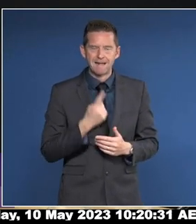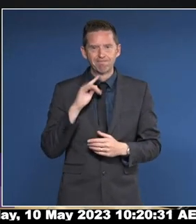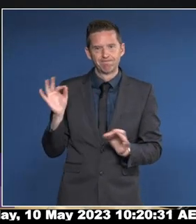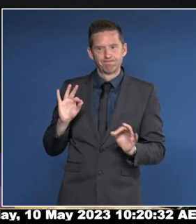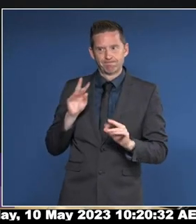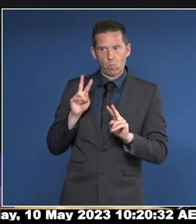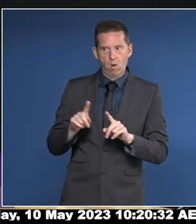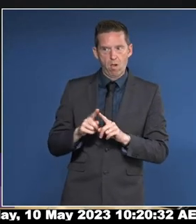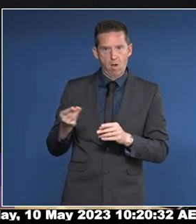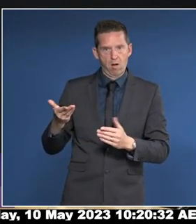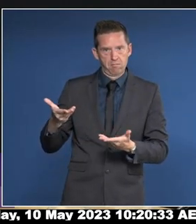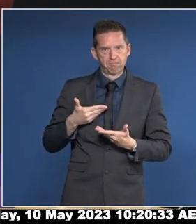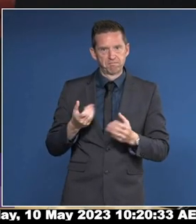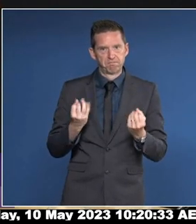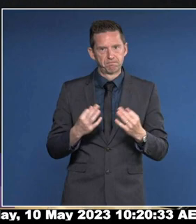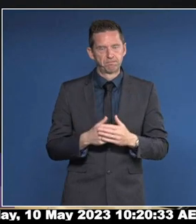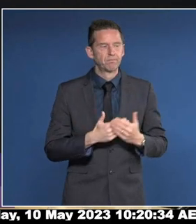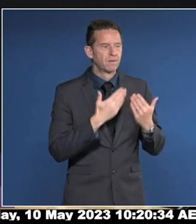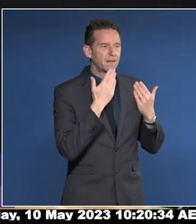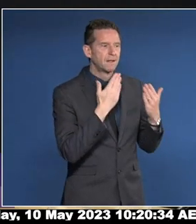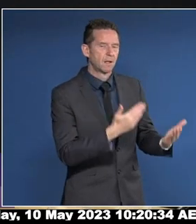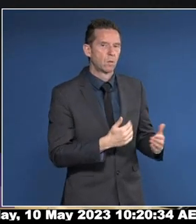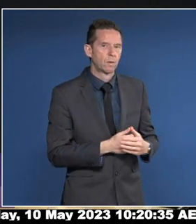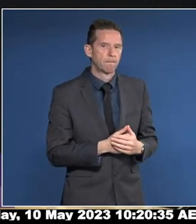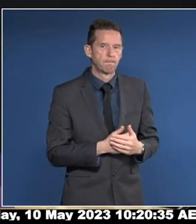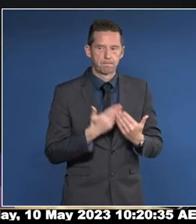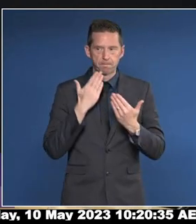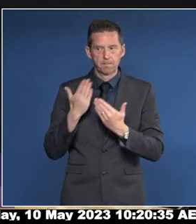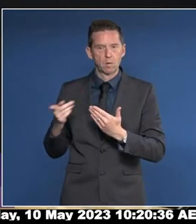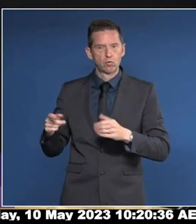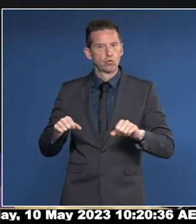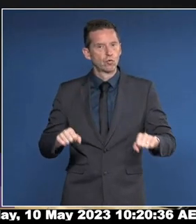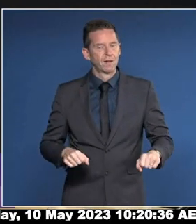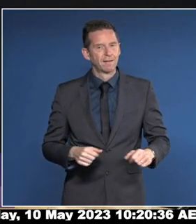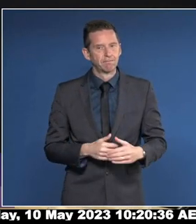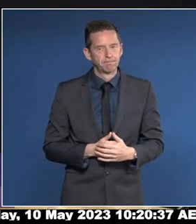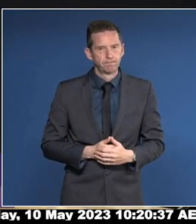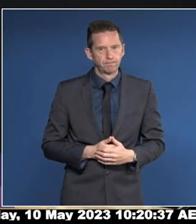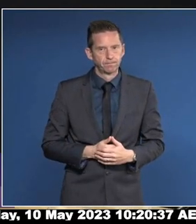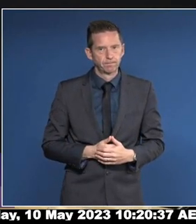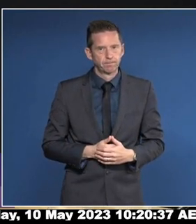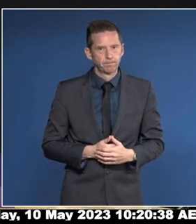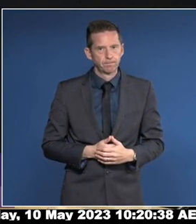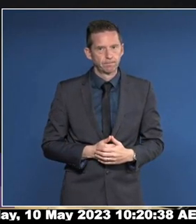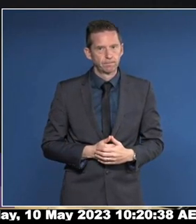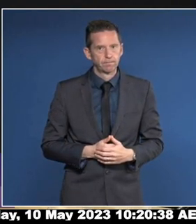Thank you. Thank you, Mr Chair. COMMISSIONER McEWIN: Dr Crawford, one question from me.